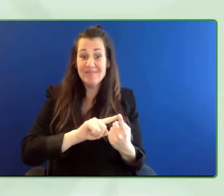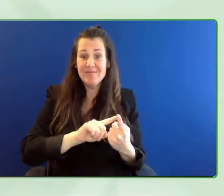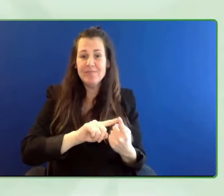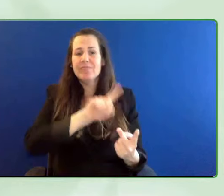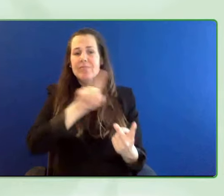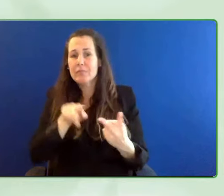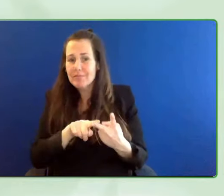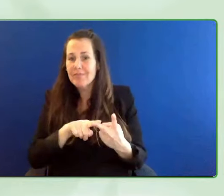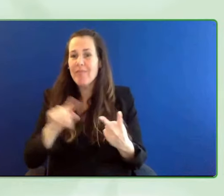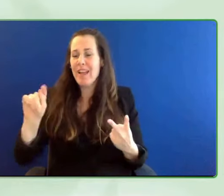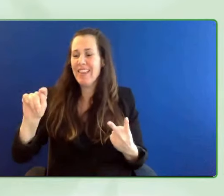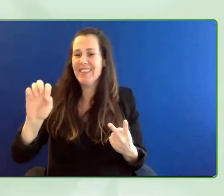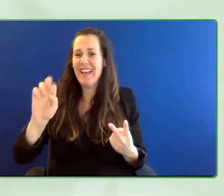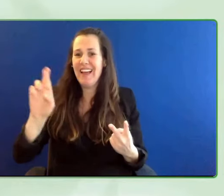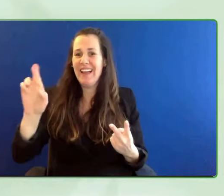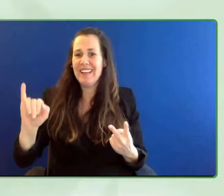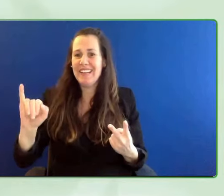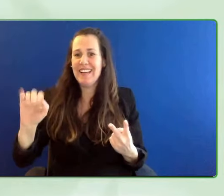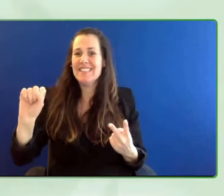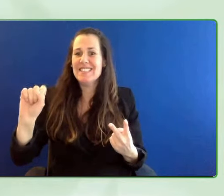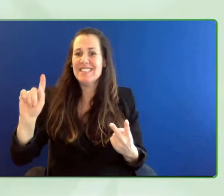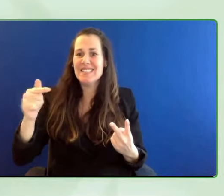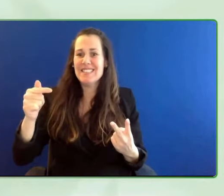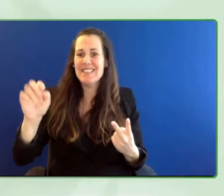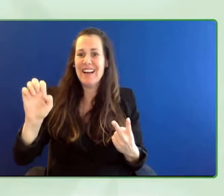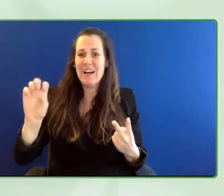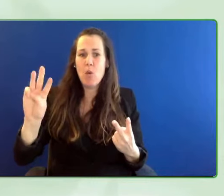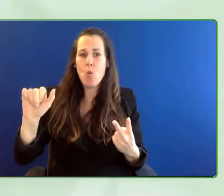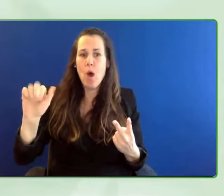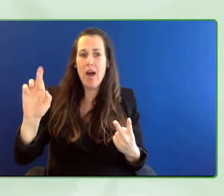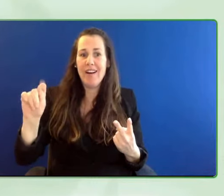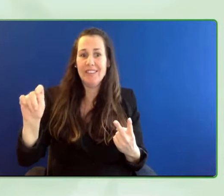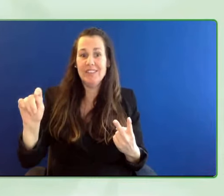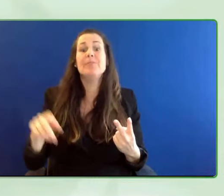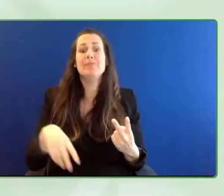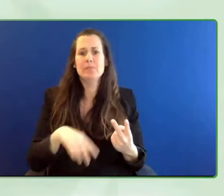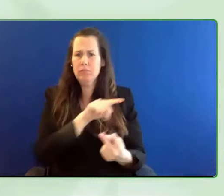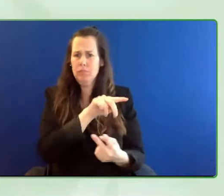and the caretakers of people who are ageing and have disabilities.